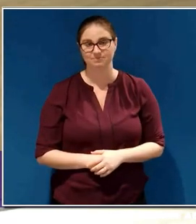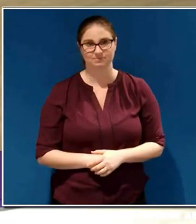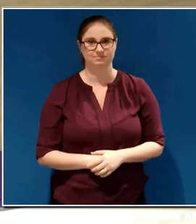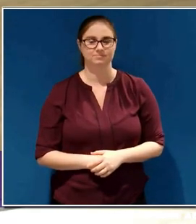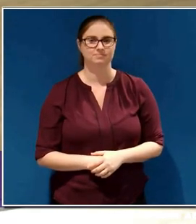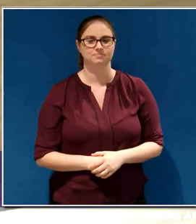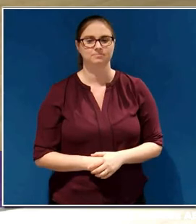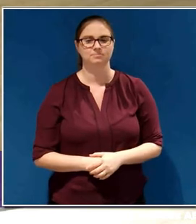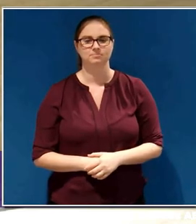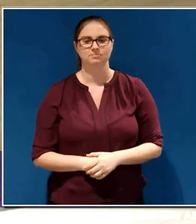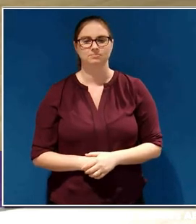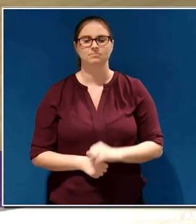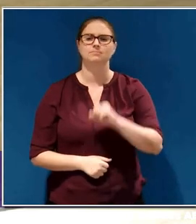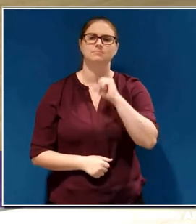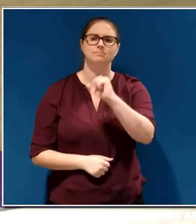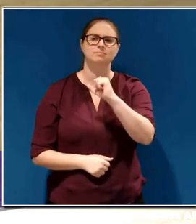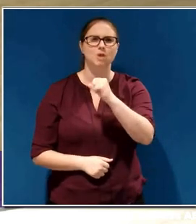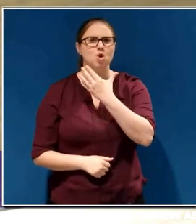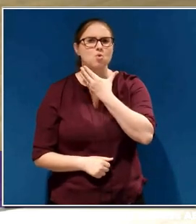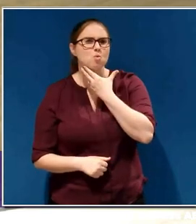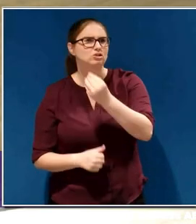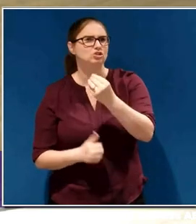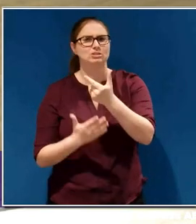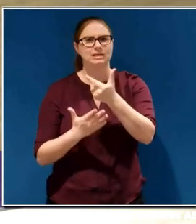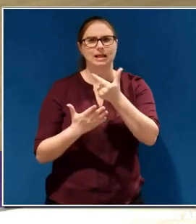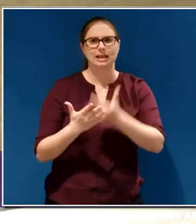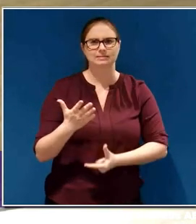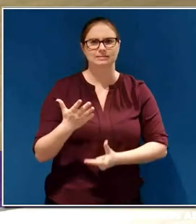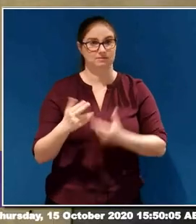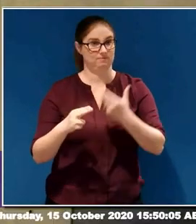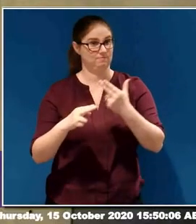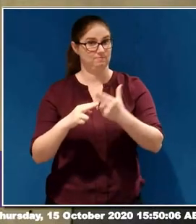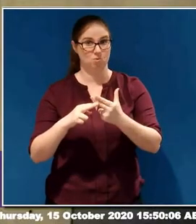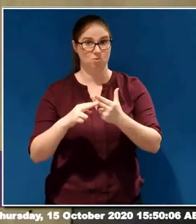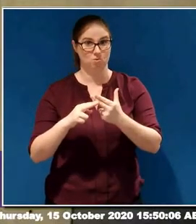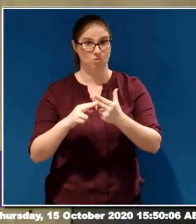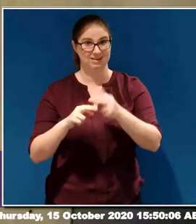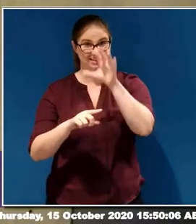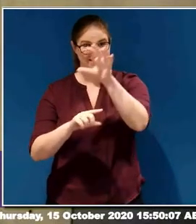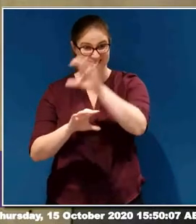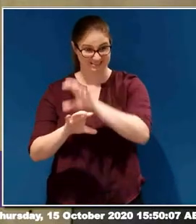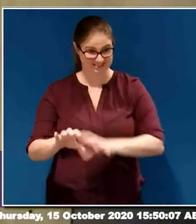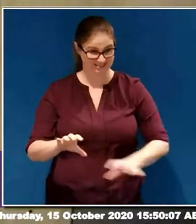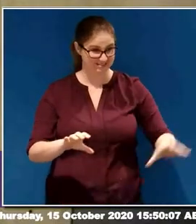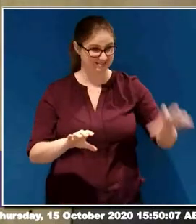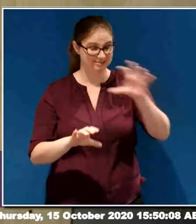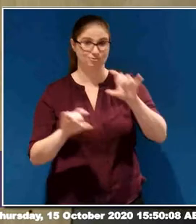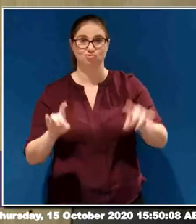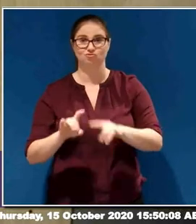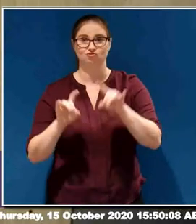was required to keep, what would it be and why would it help us?